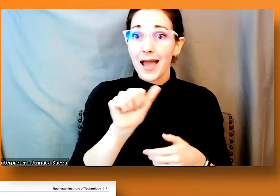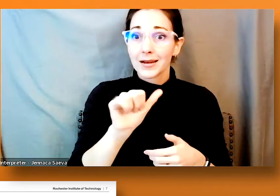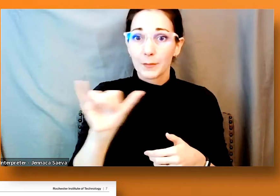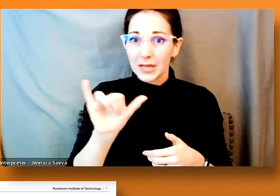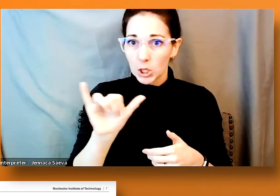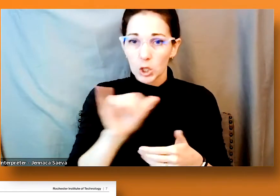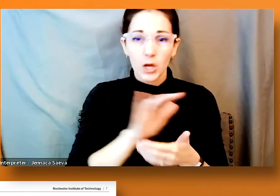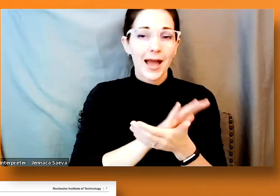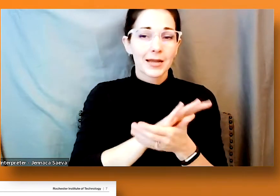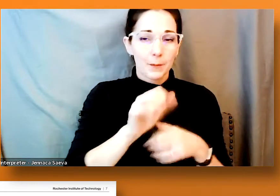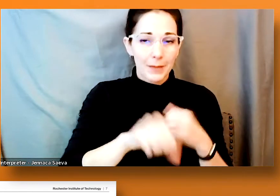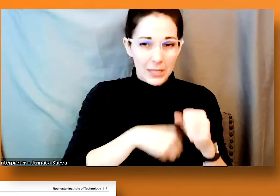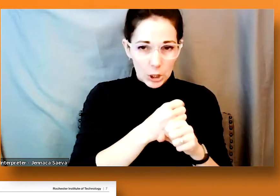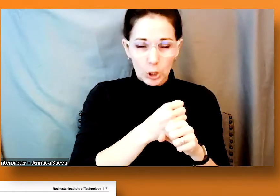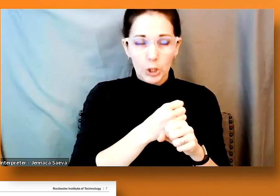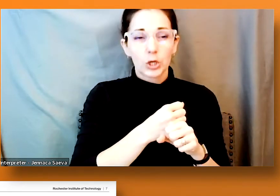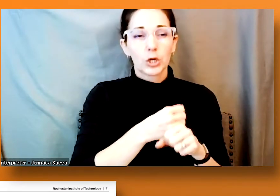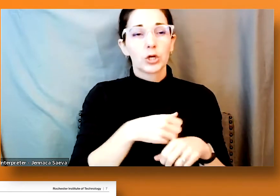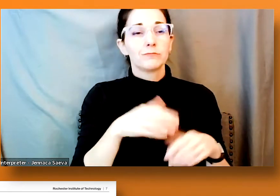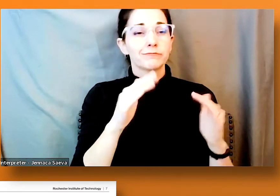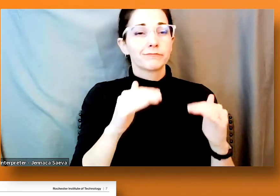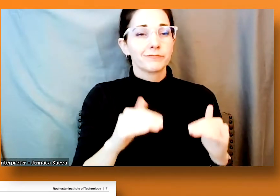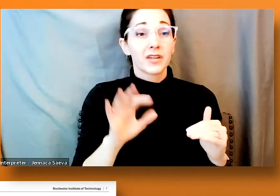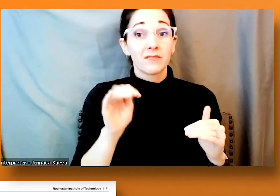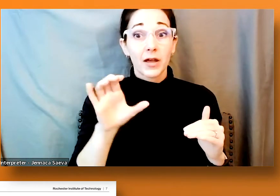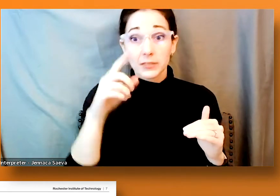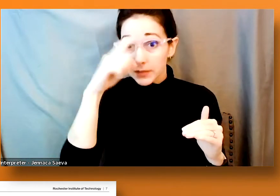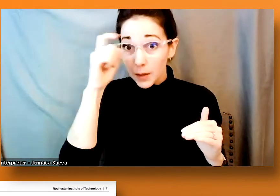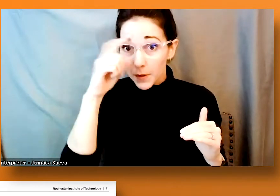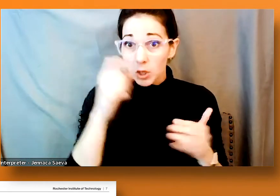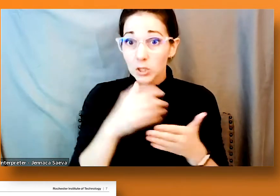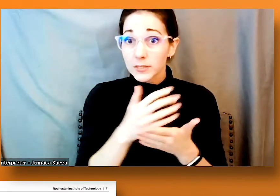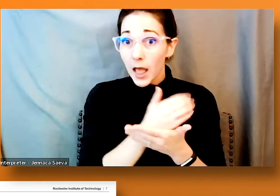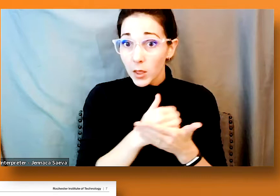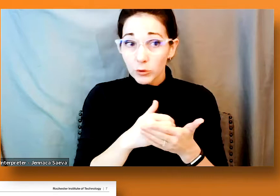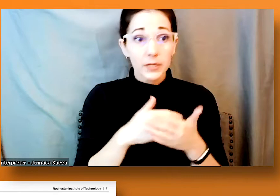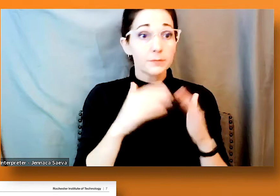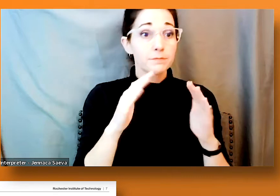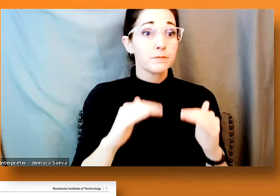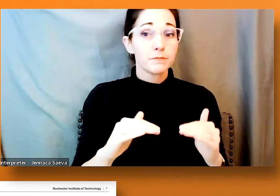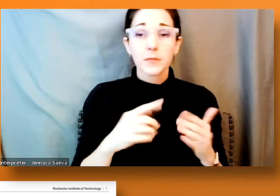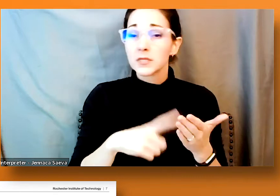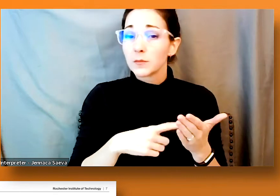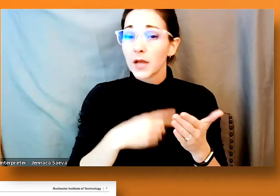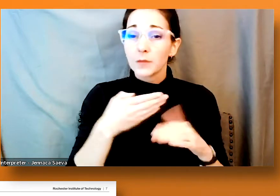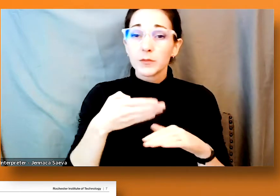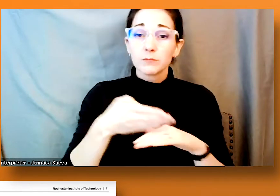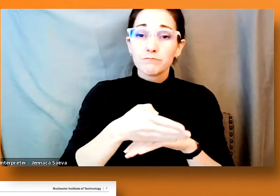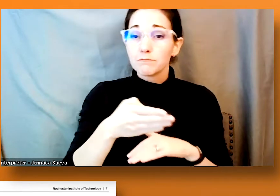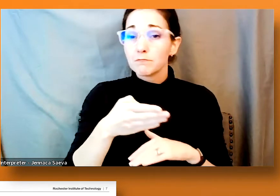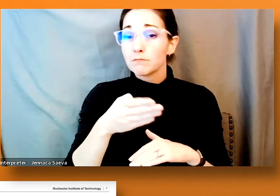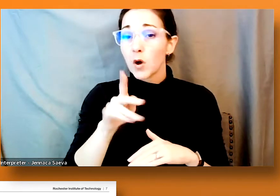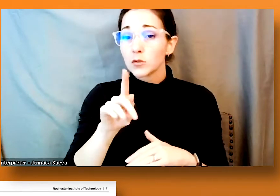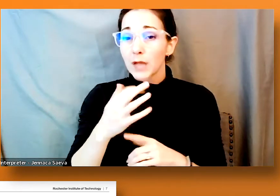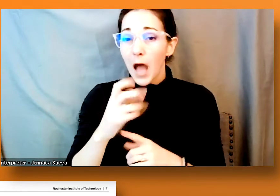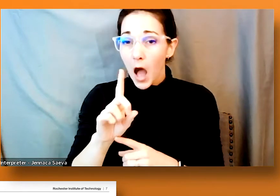faculty summer salary, maybe a postdoc salary,